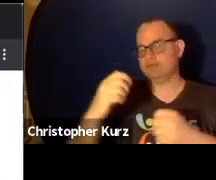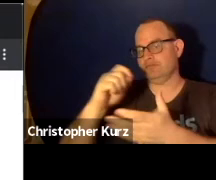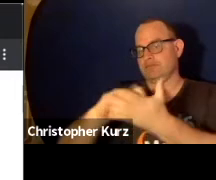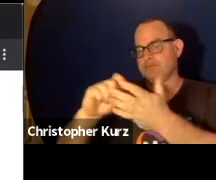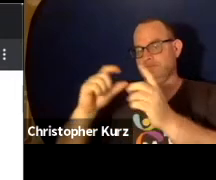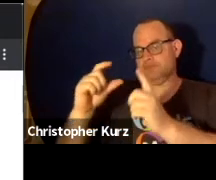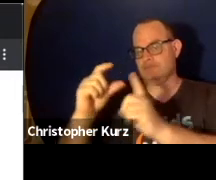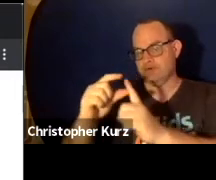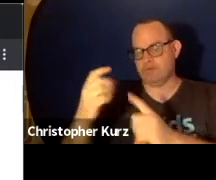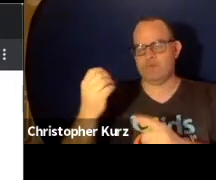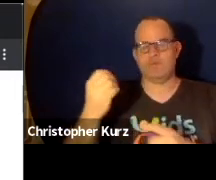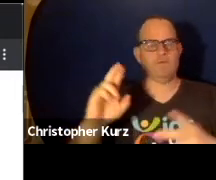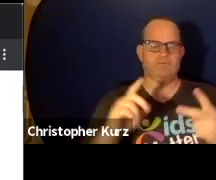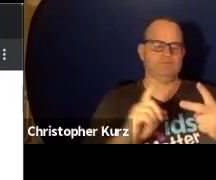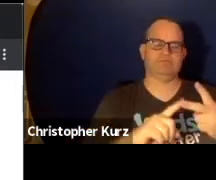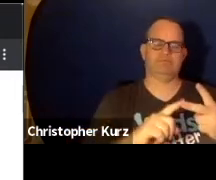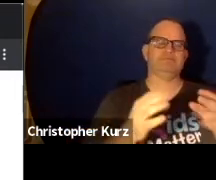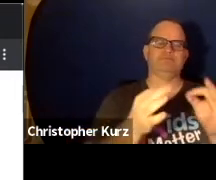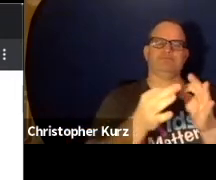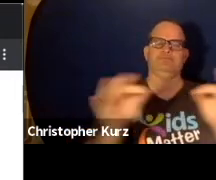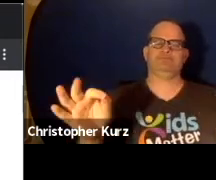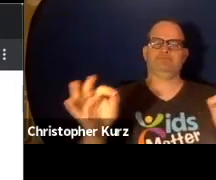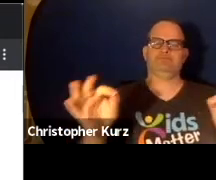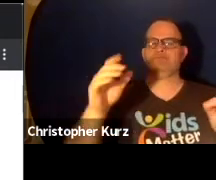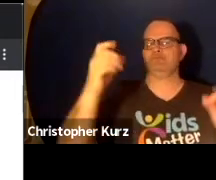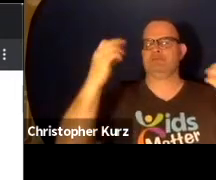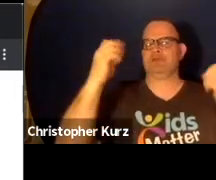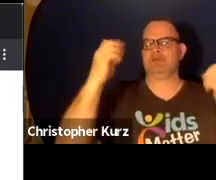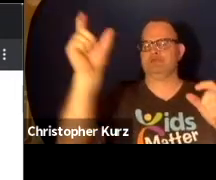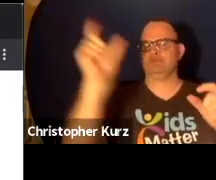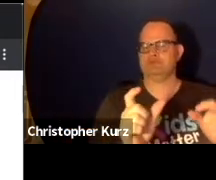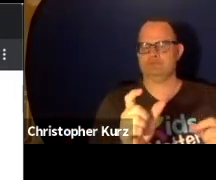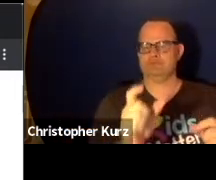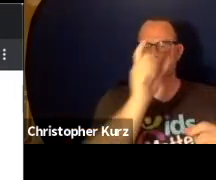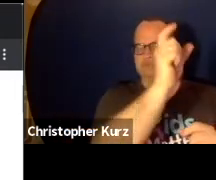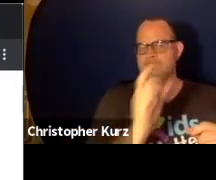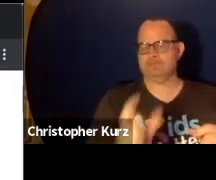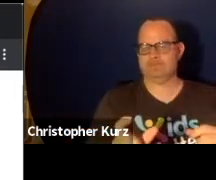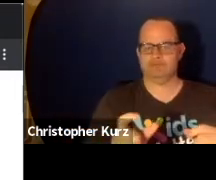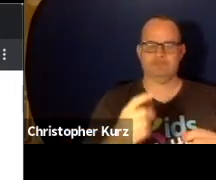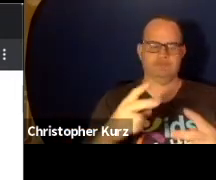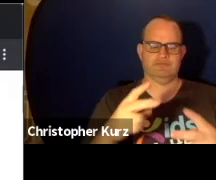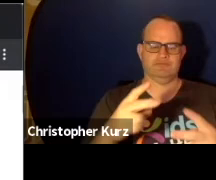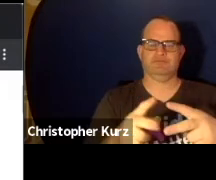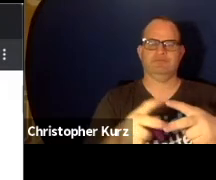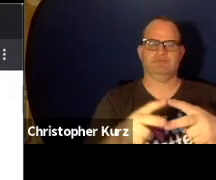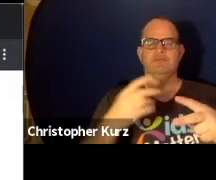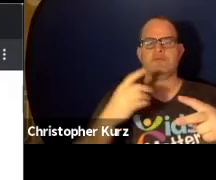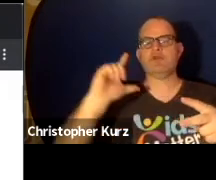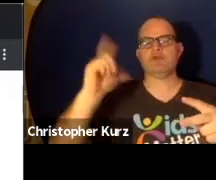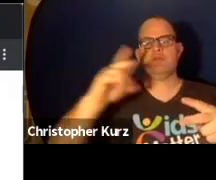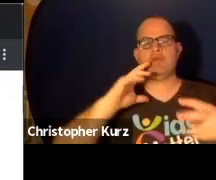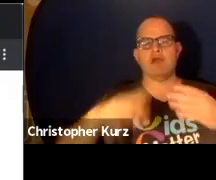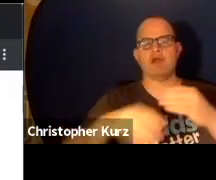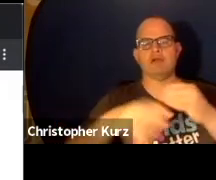Next, you'll get the option to select Matching or Fill in the Blank, like I mentioned before.